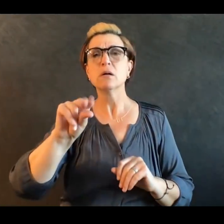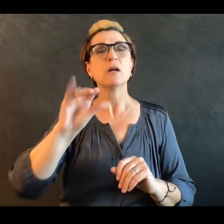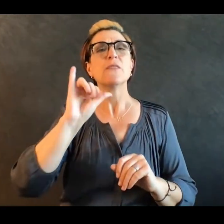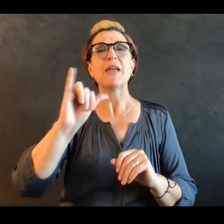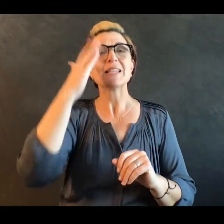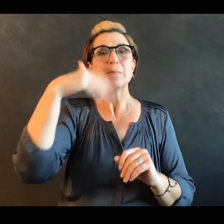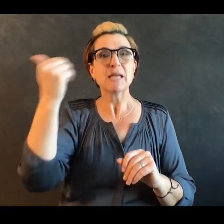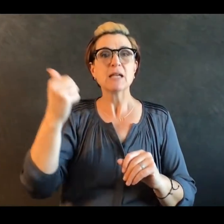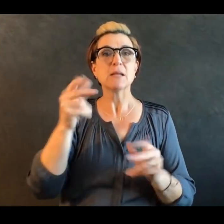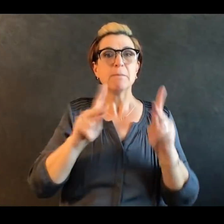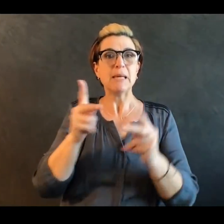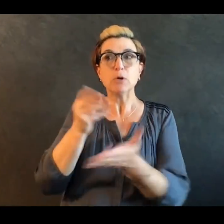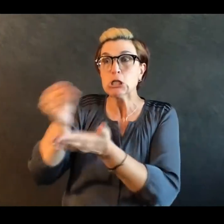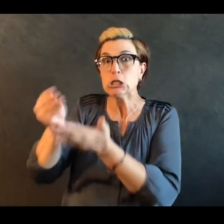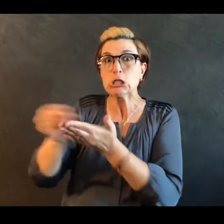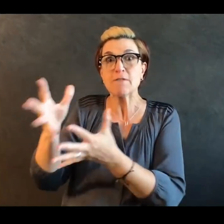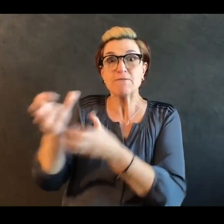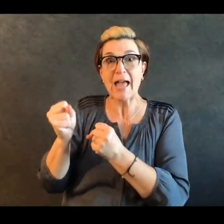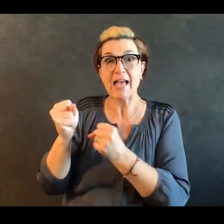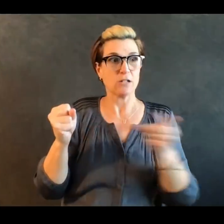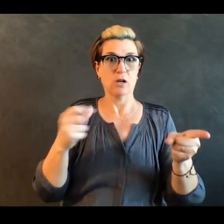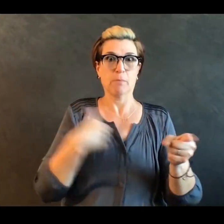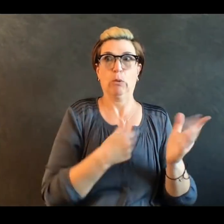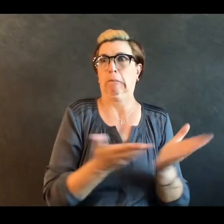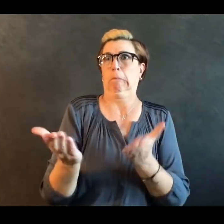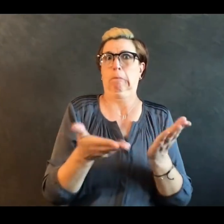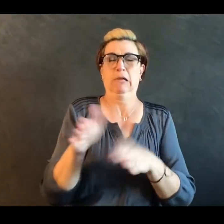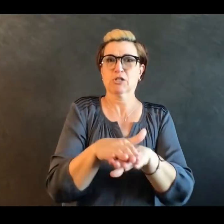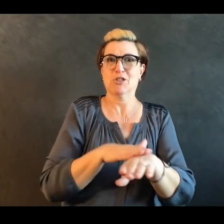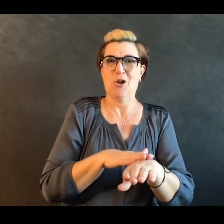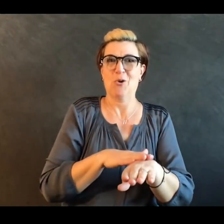and packaged to be sold in a restaurant or a school is significantly different